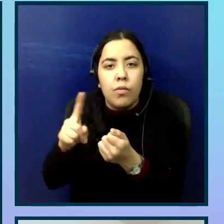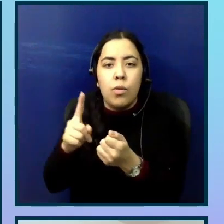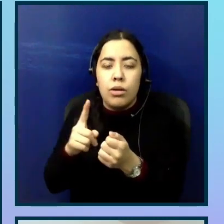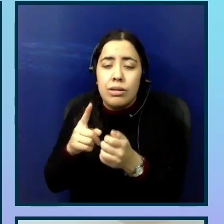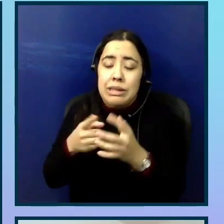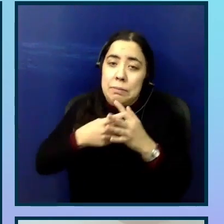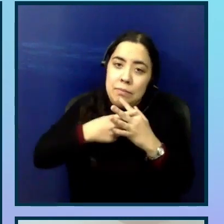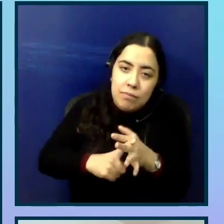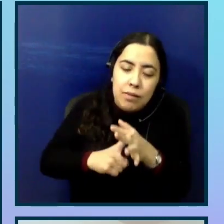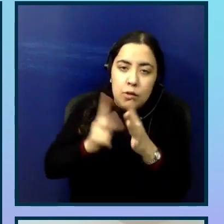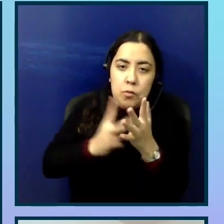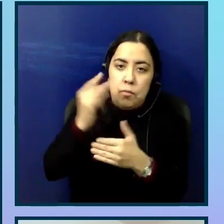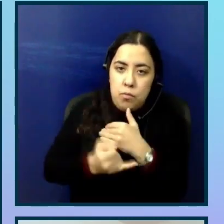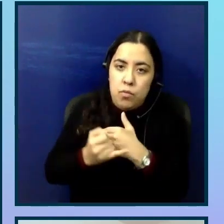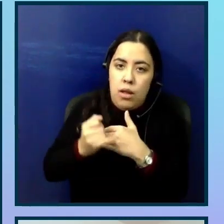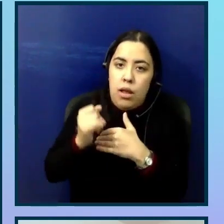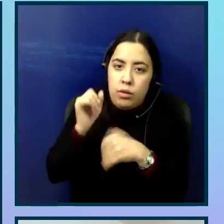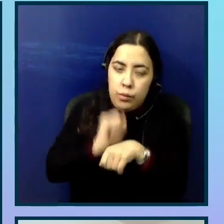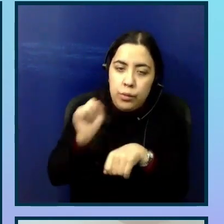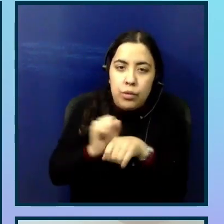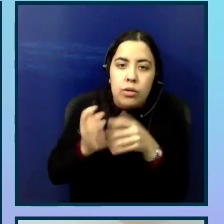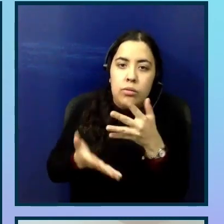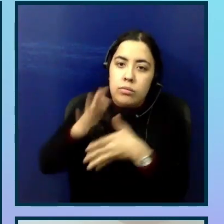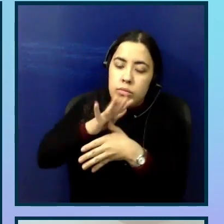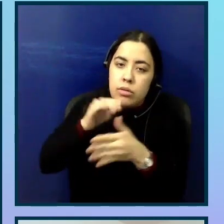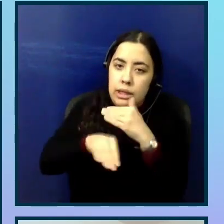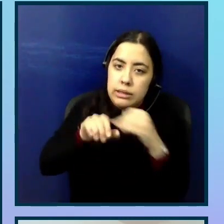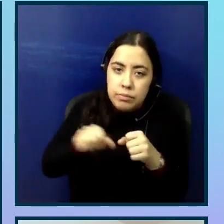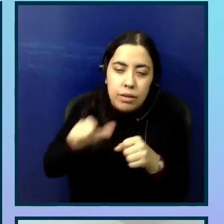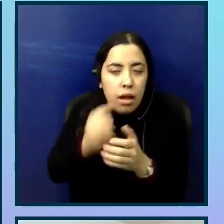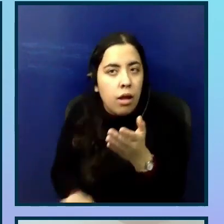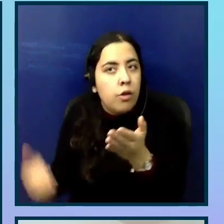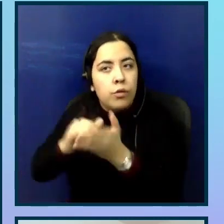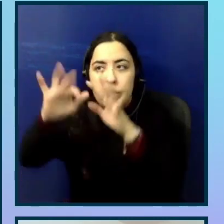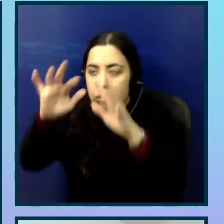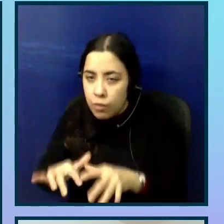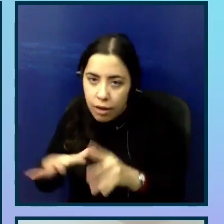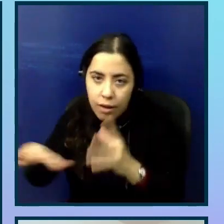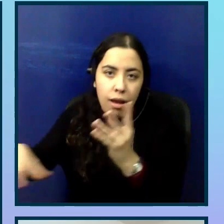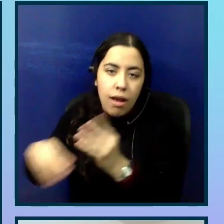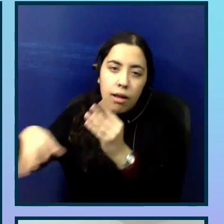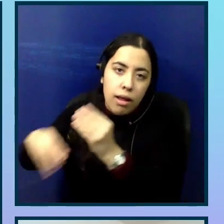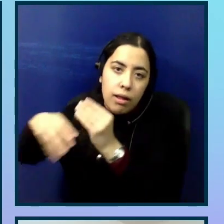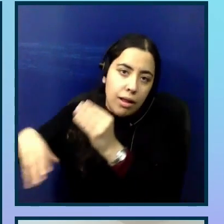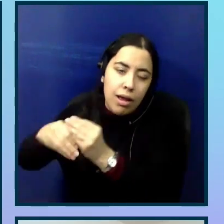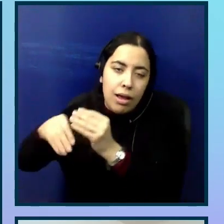no more time would be wasted completely rewriting features to add in accessible behavior.